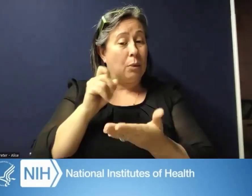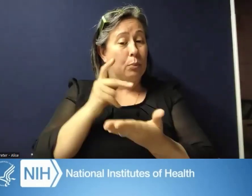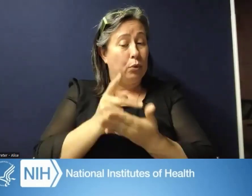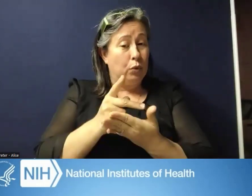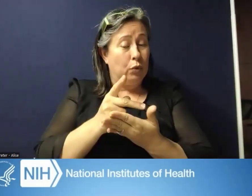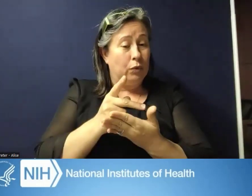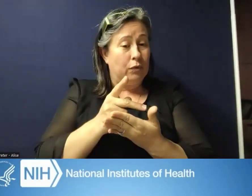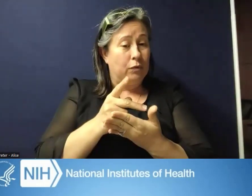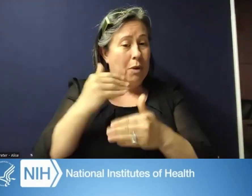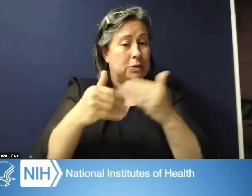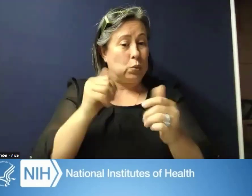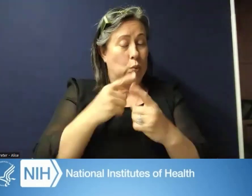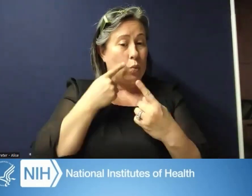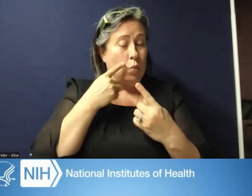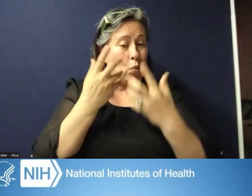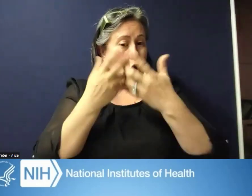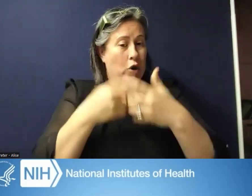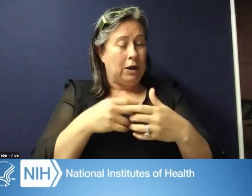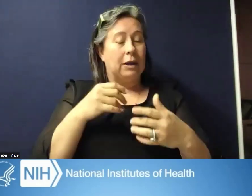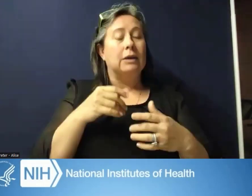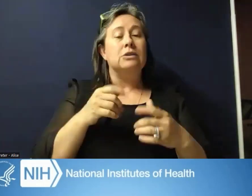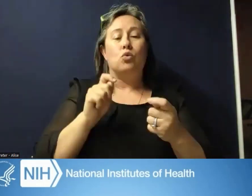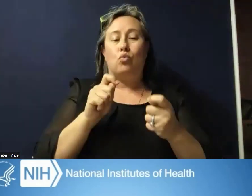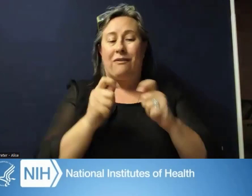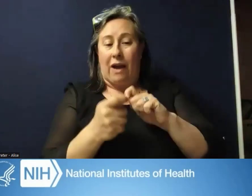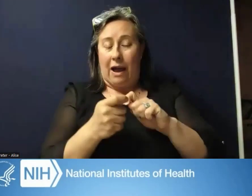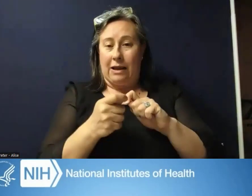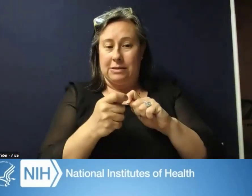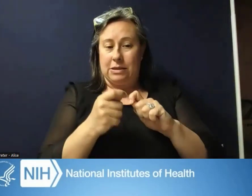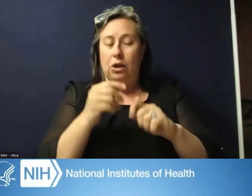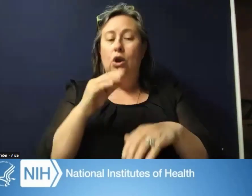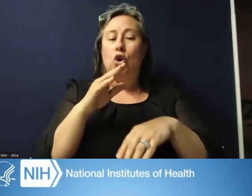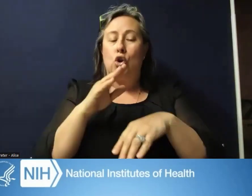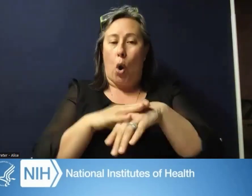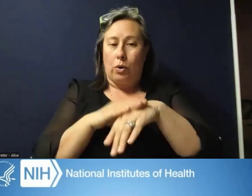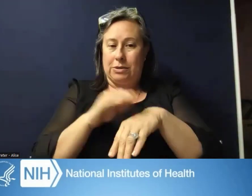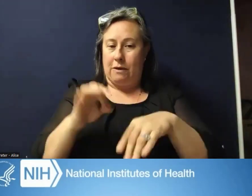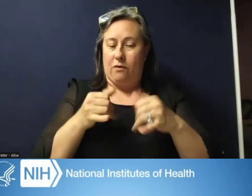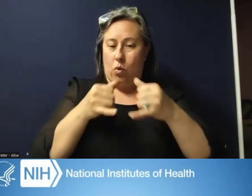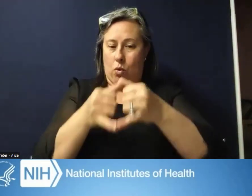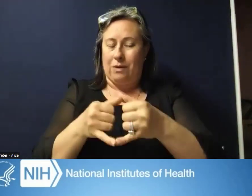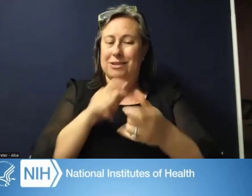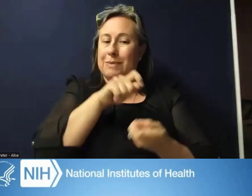is via a revised notice of award which specifically reflects that we are approving